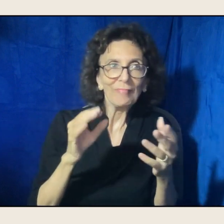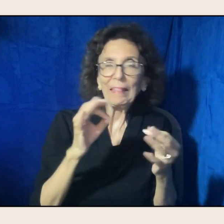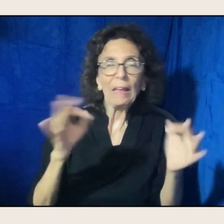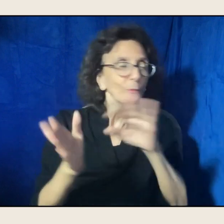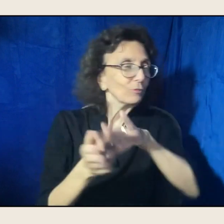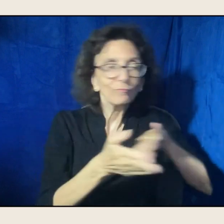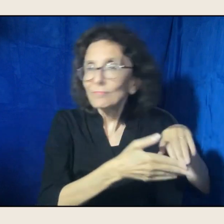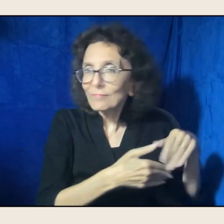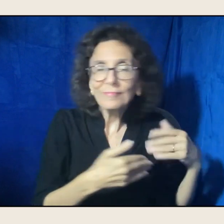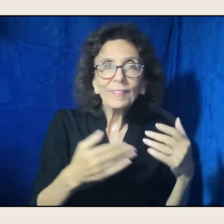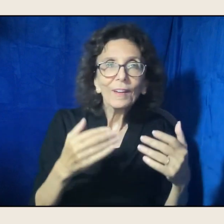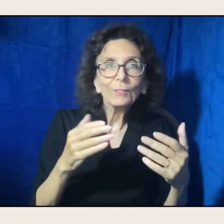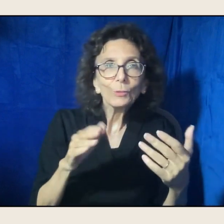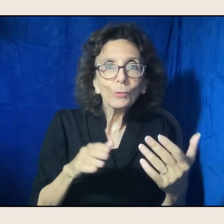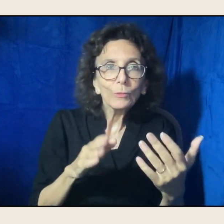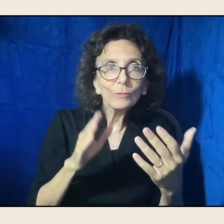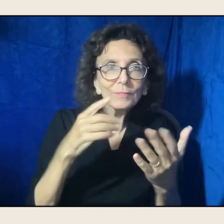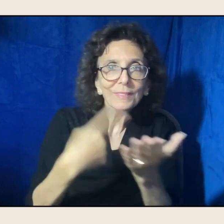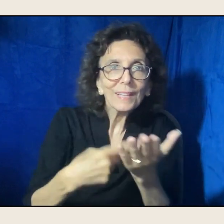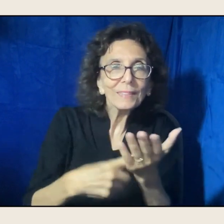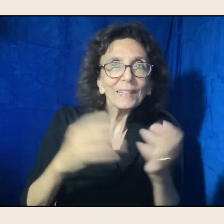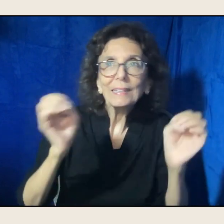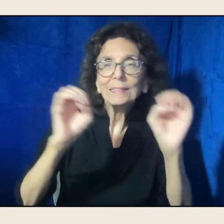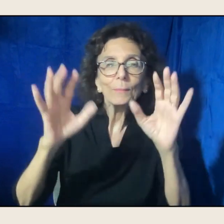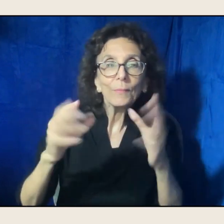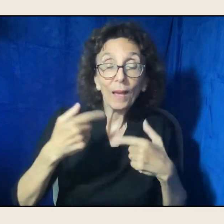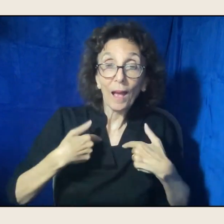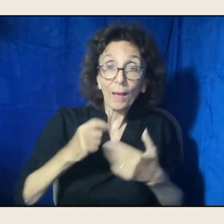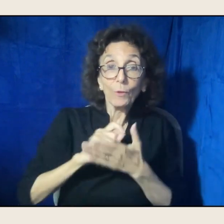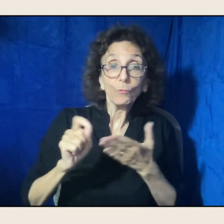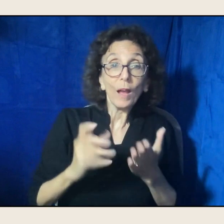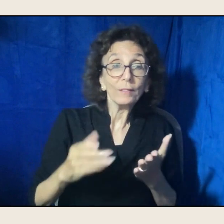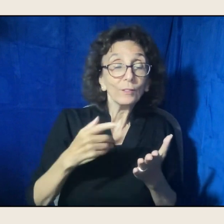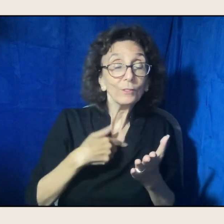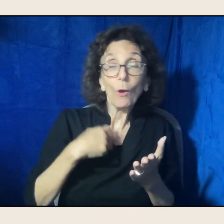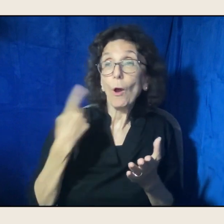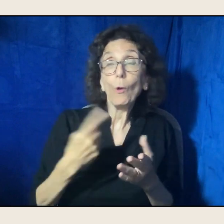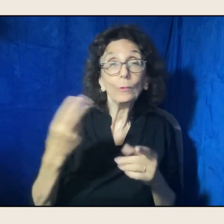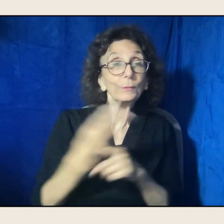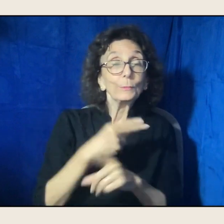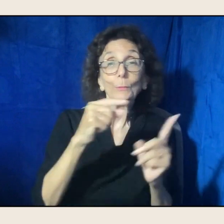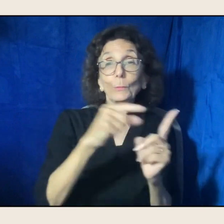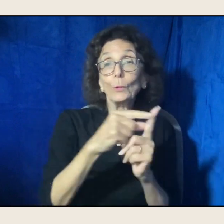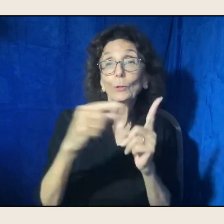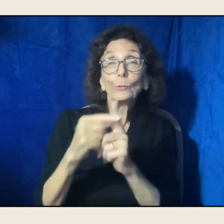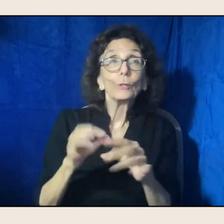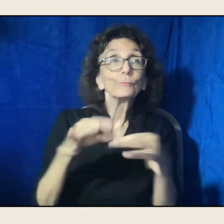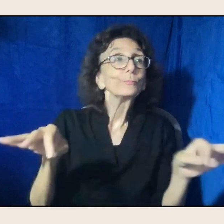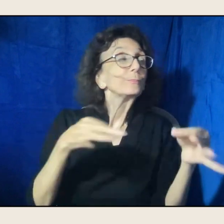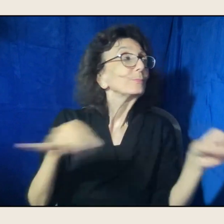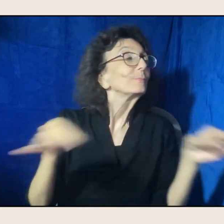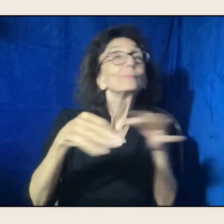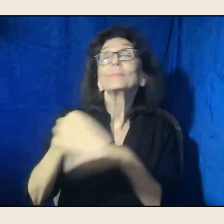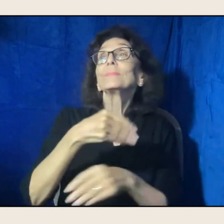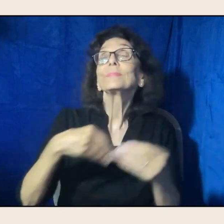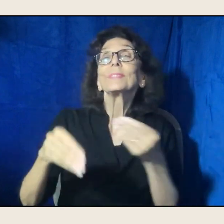You know, I'm a writer, so I traffic in words. And yet I find that I have been employing photography